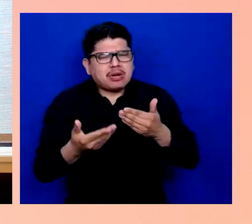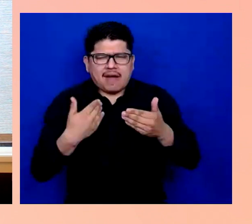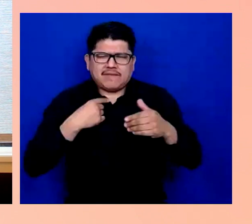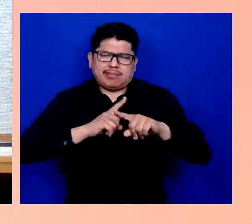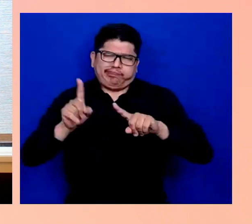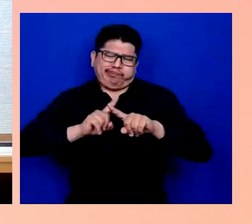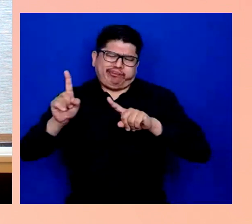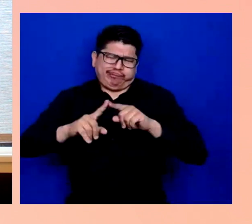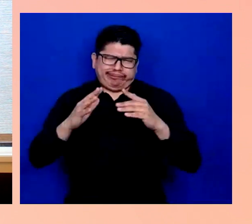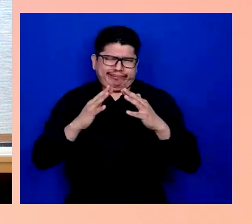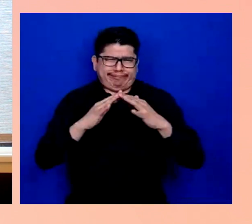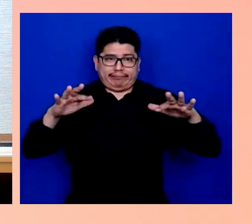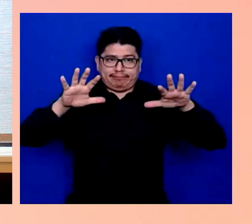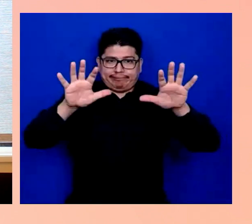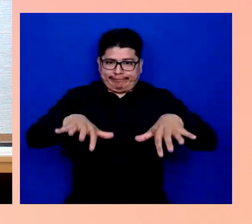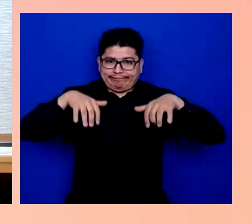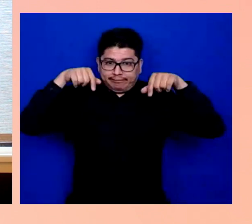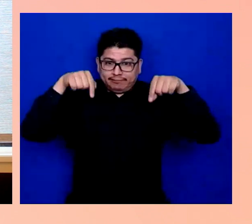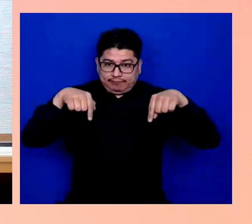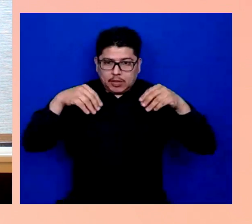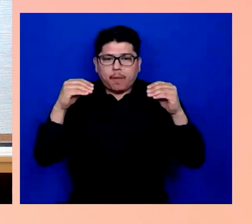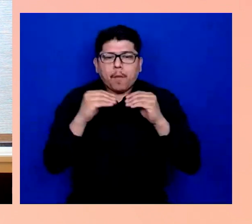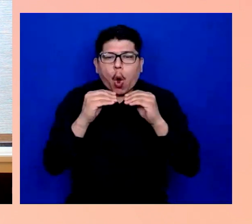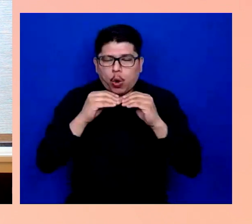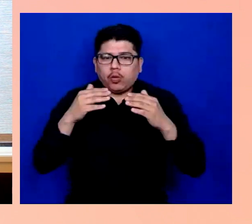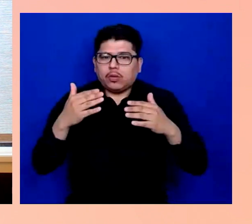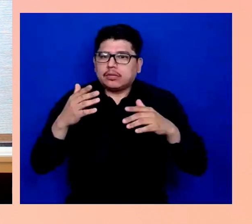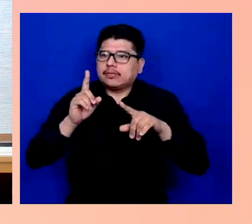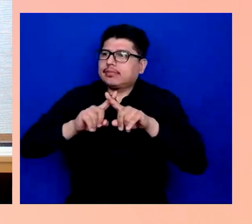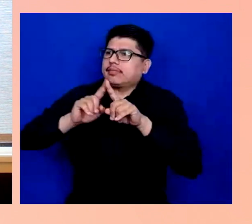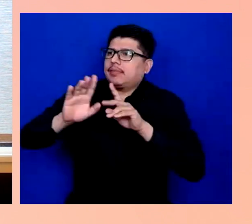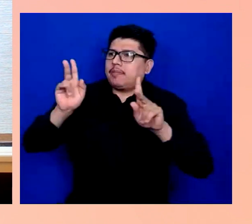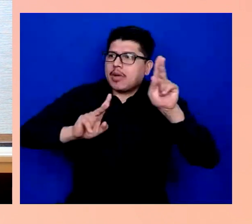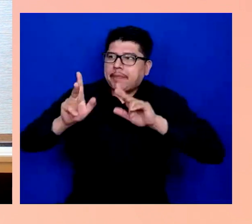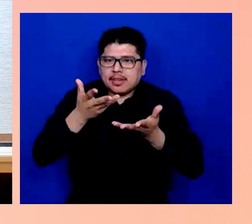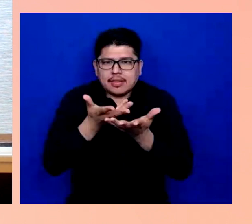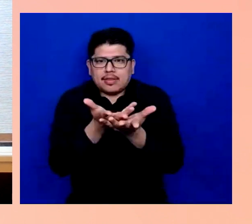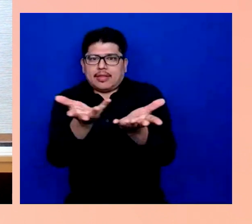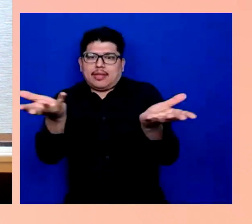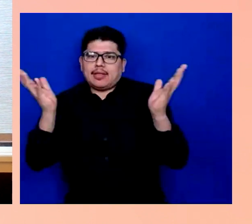so many other different people to plug in and have that experience work for